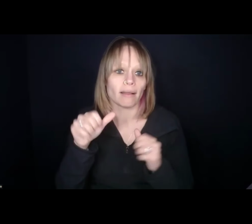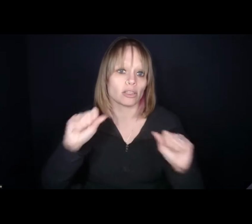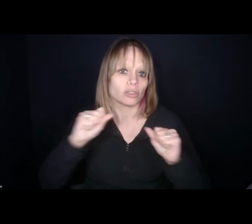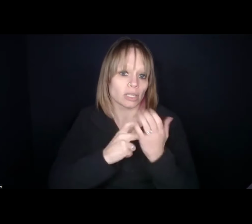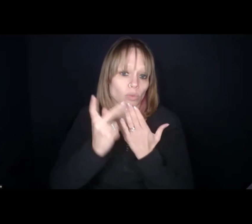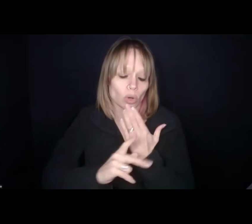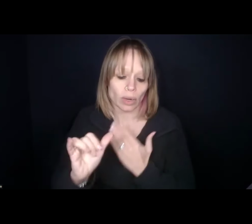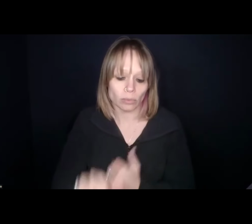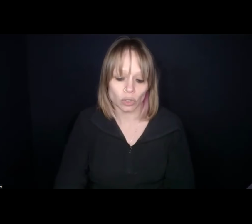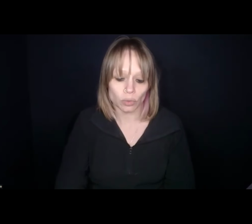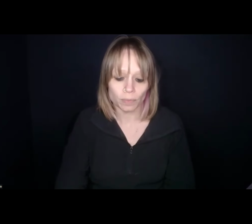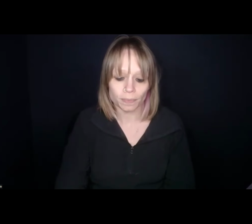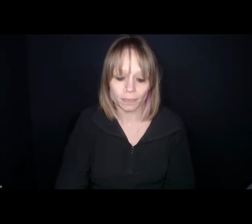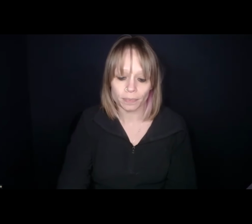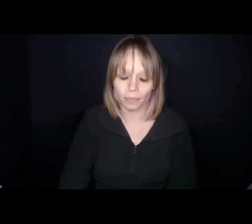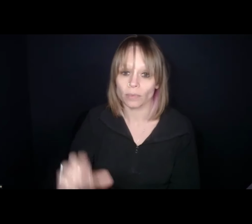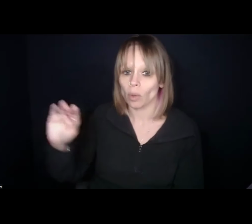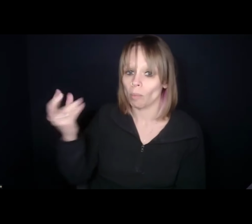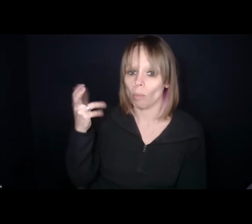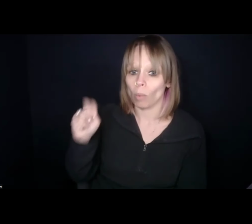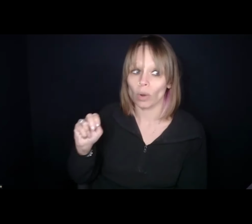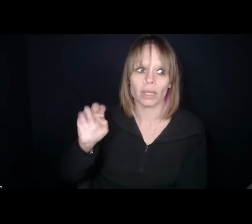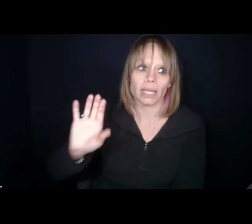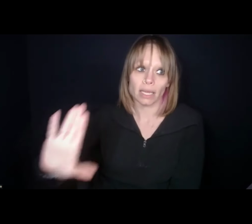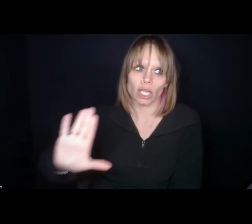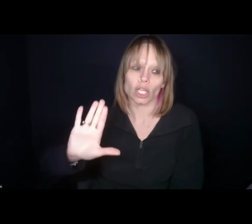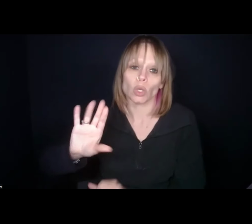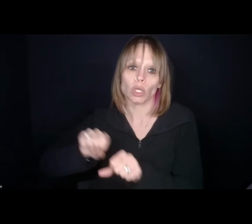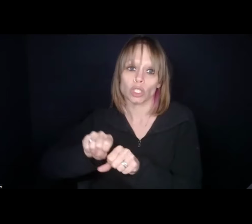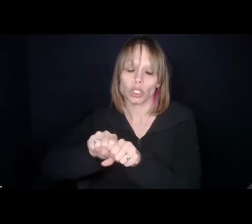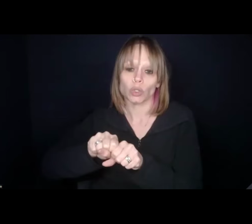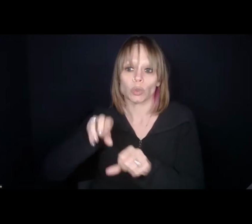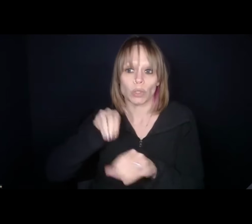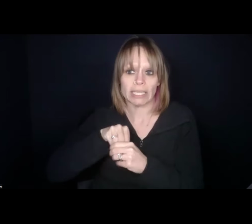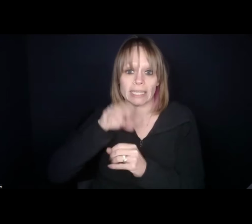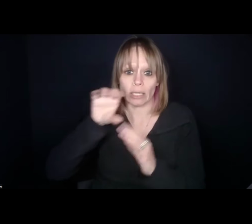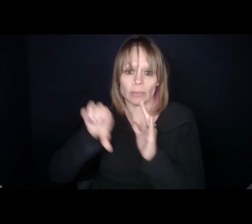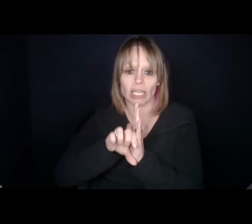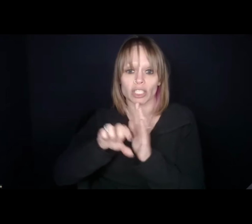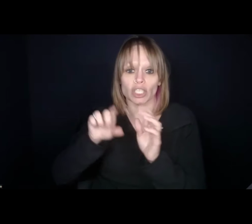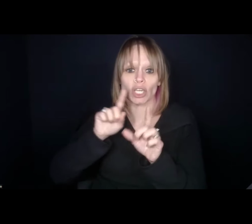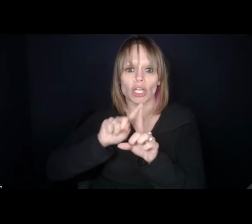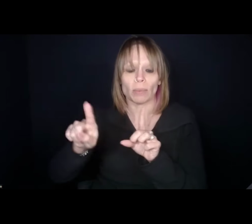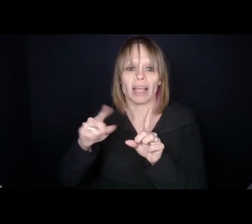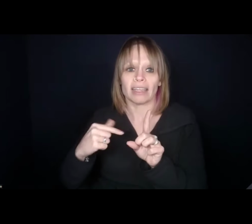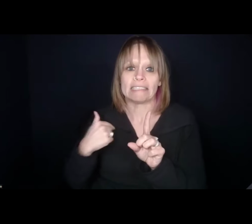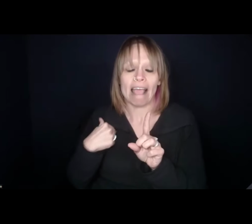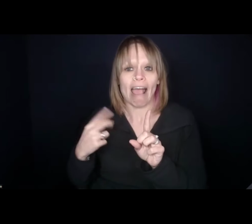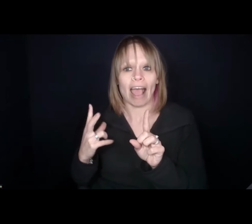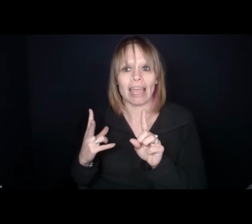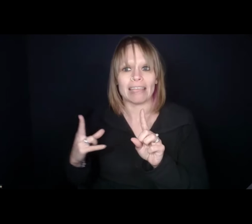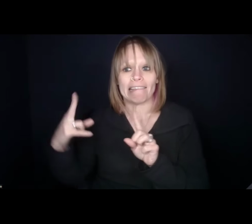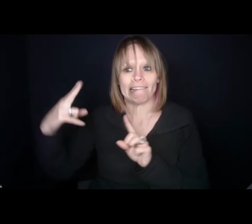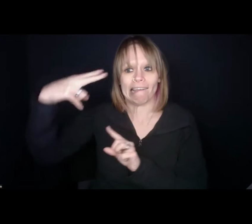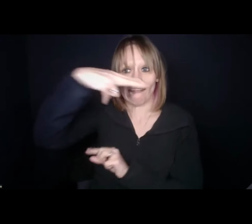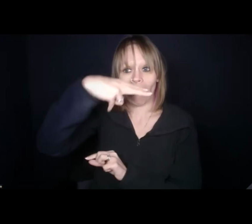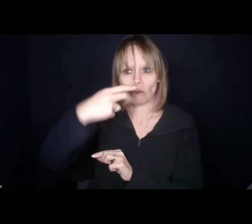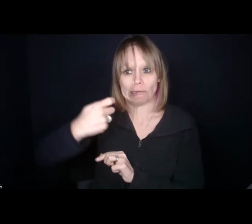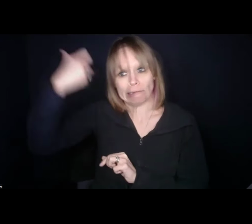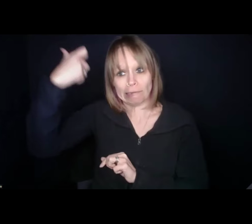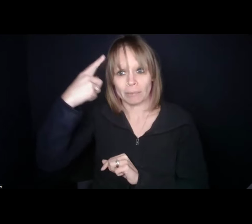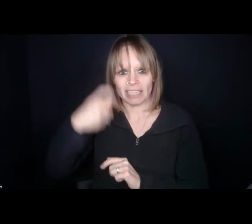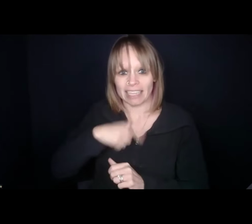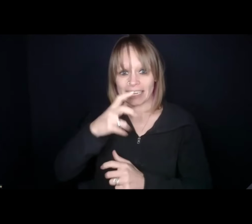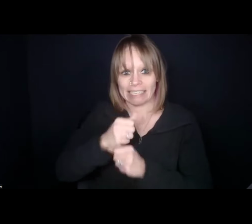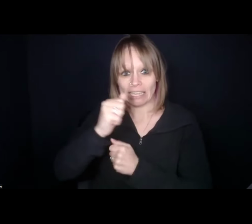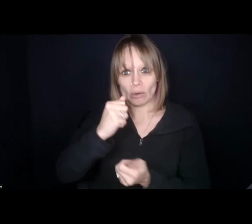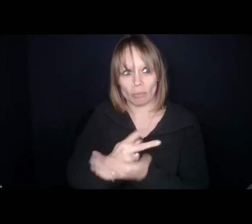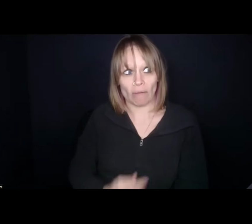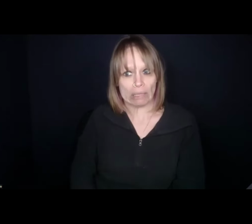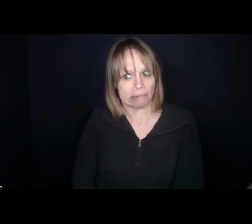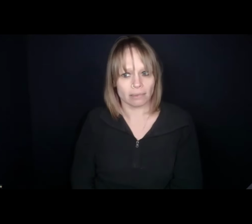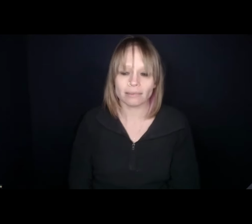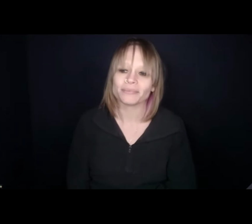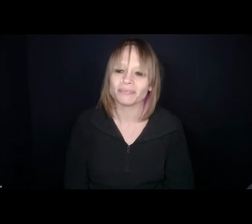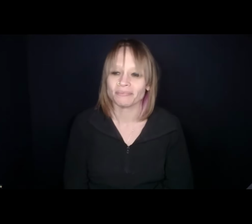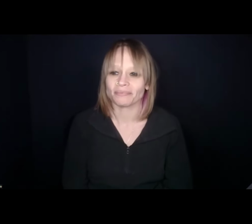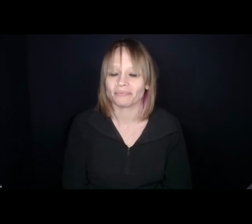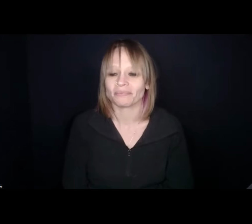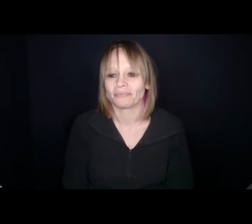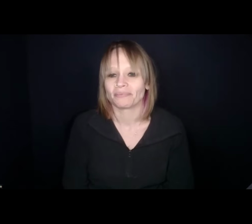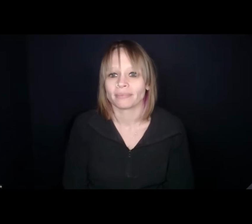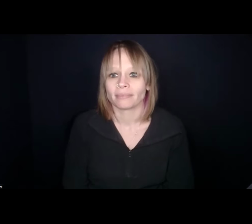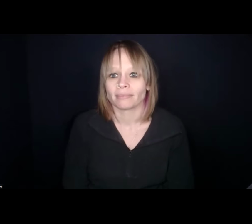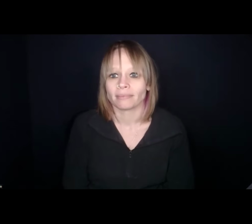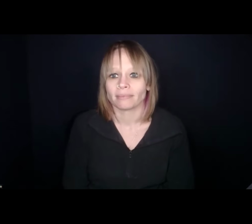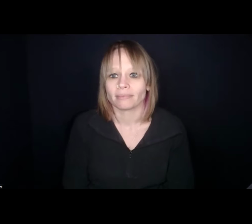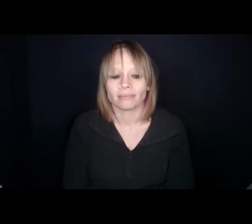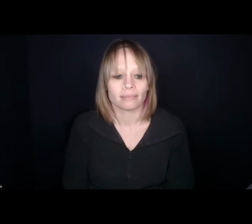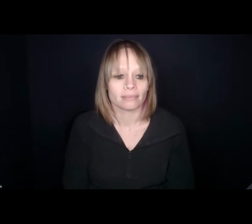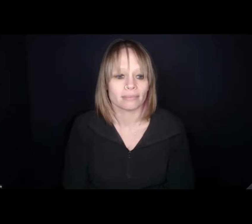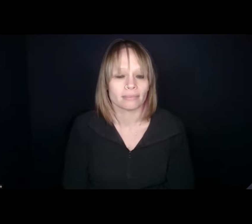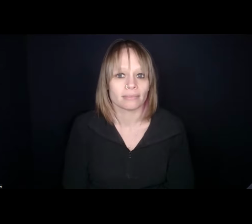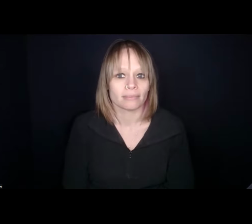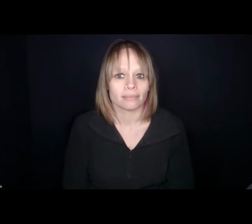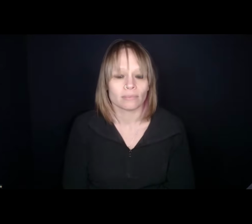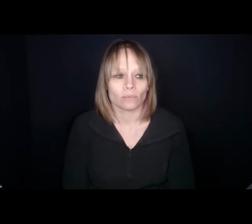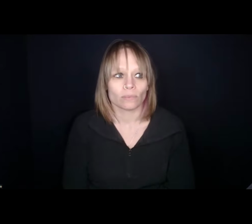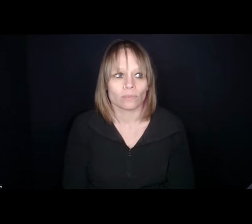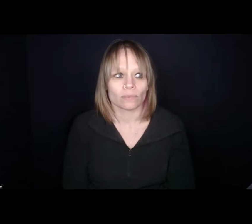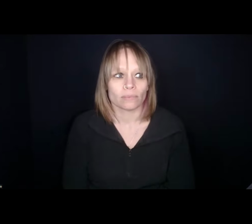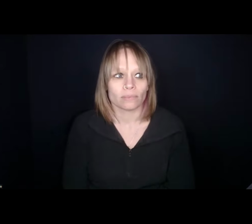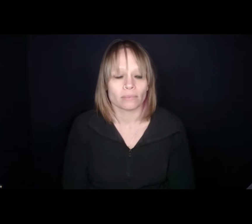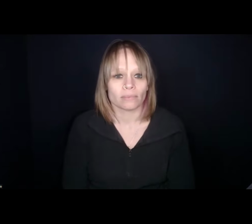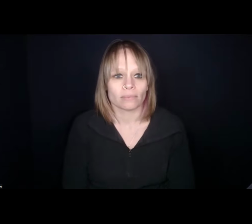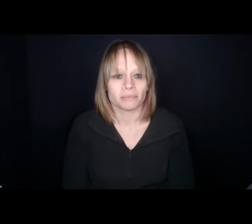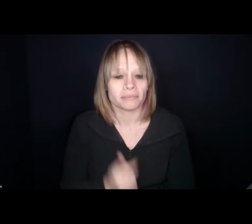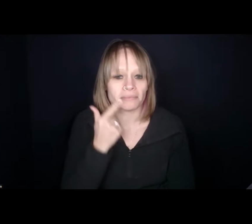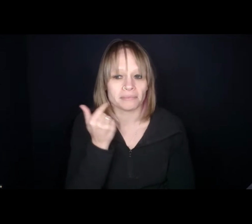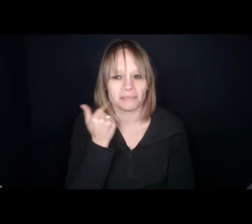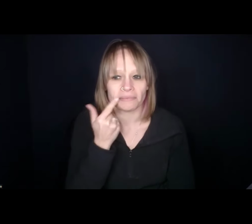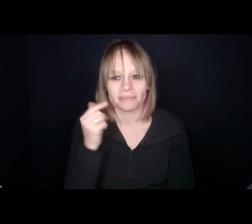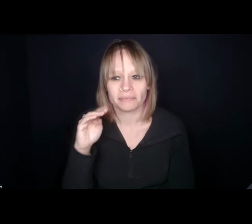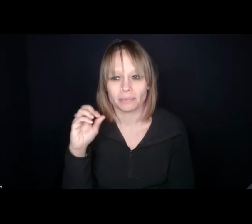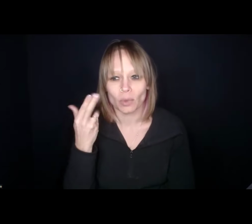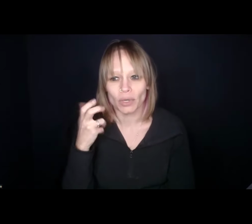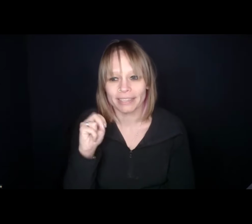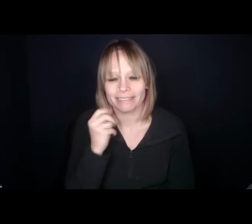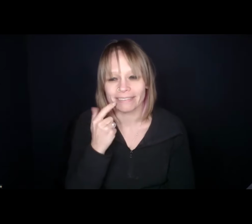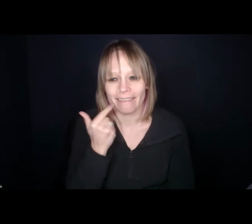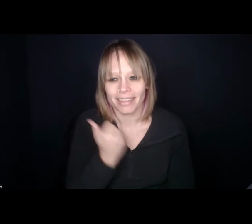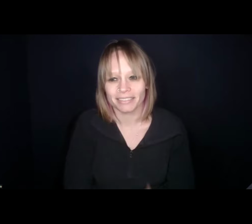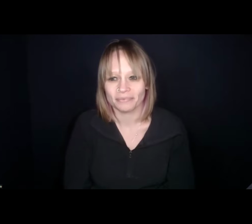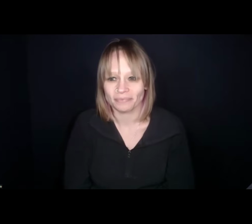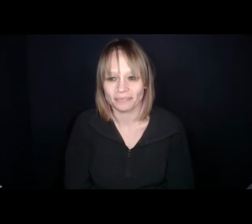Um, Morgan, your shoes were in that photo, but I cropped the rest out because I didn't get your approval.